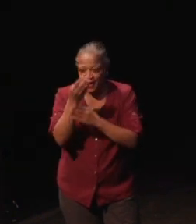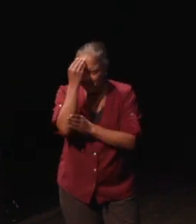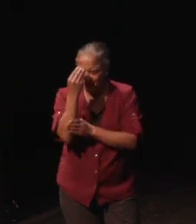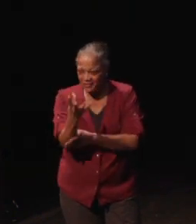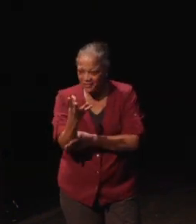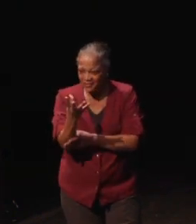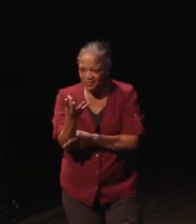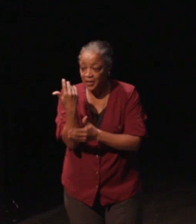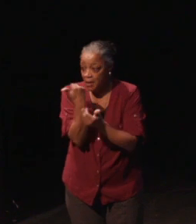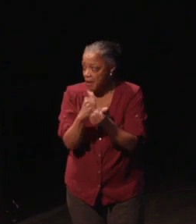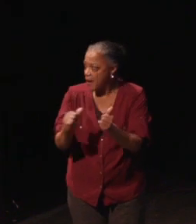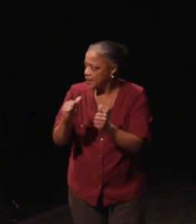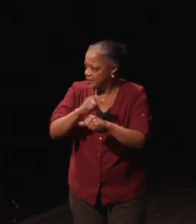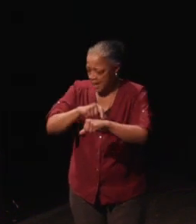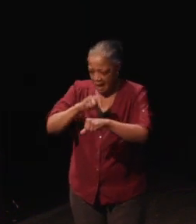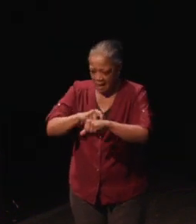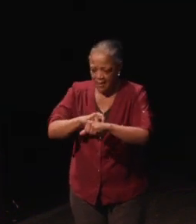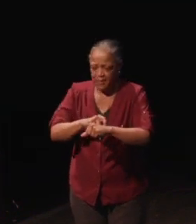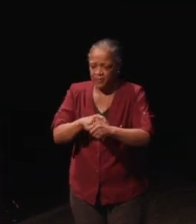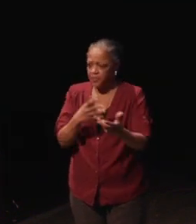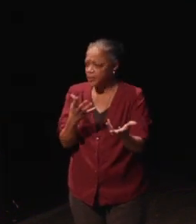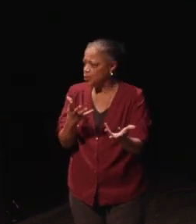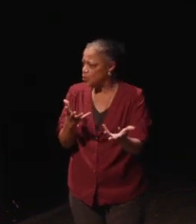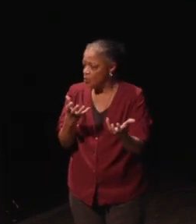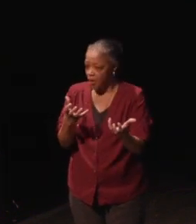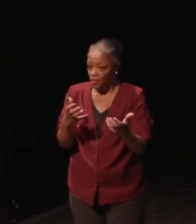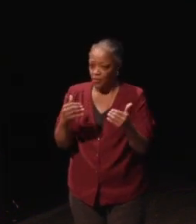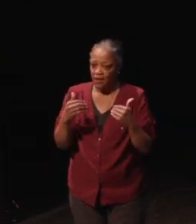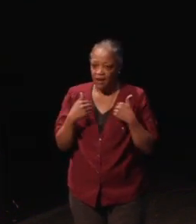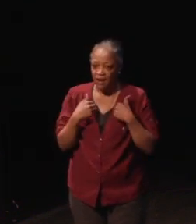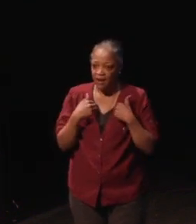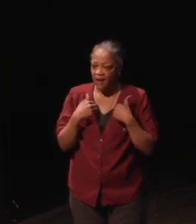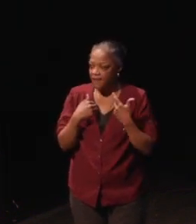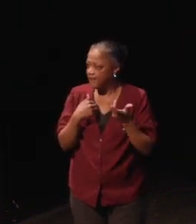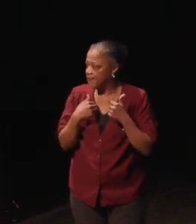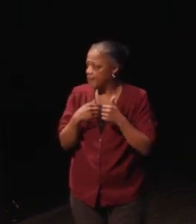Basically, anytime you want to have the grafted player's attention